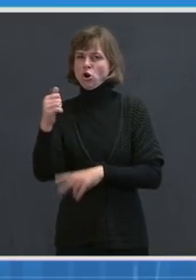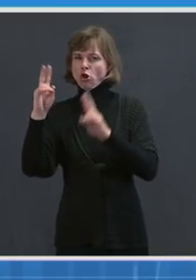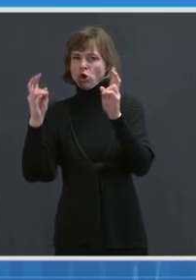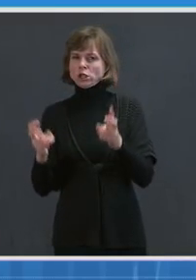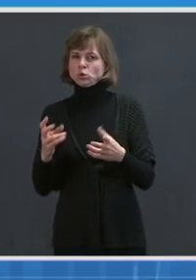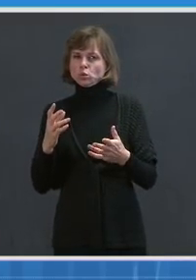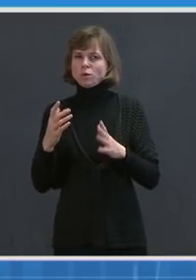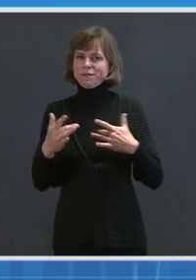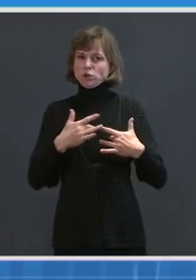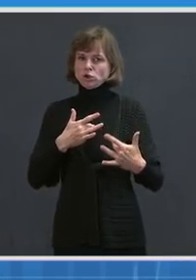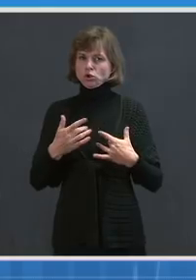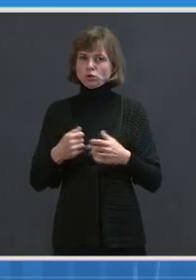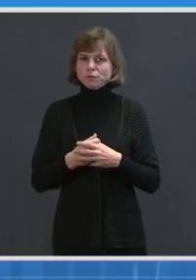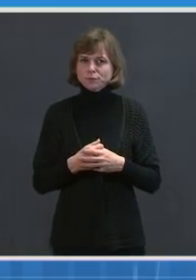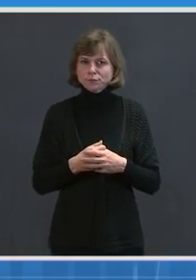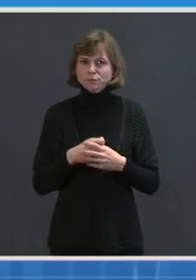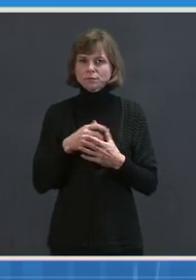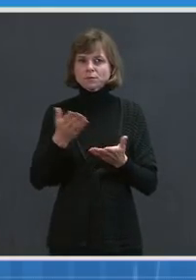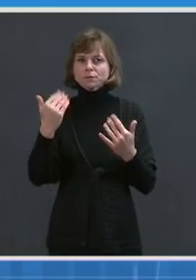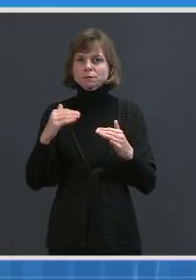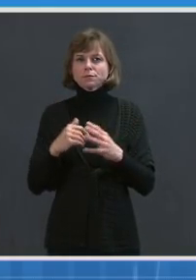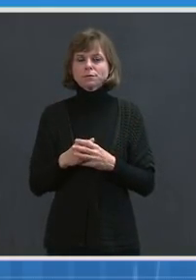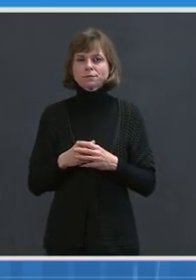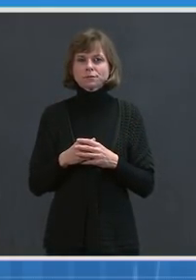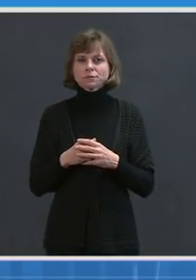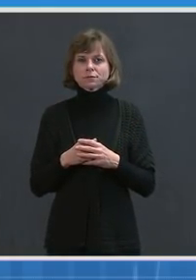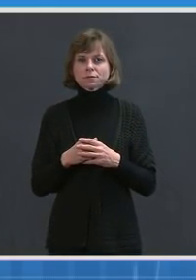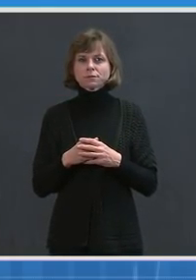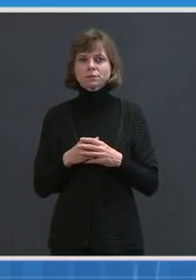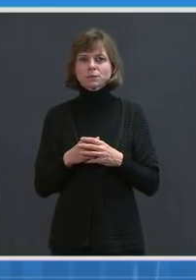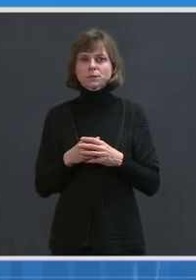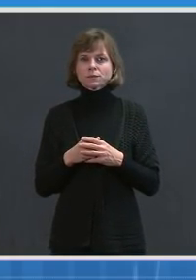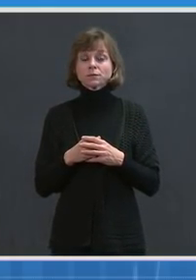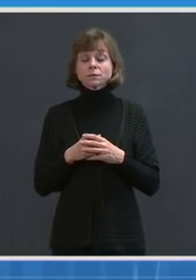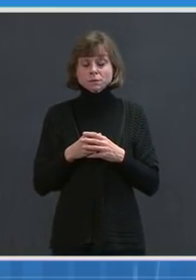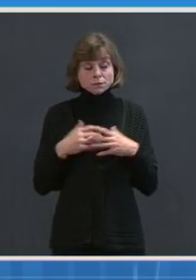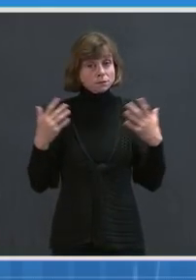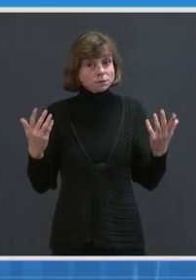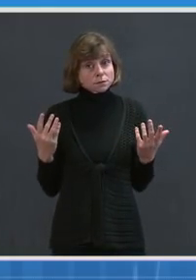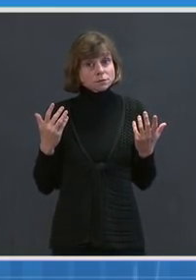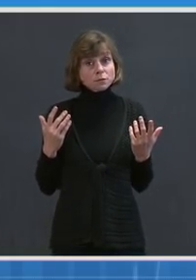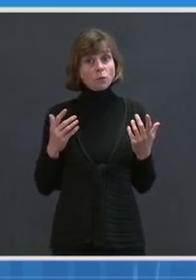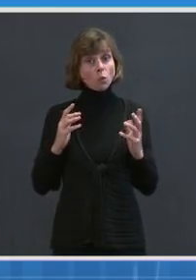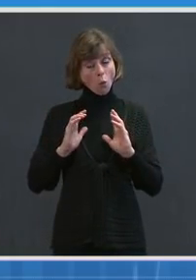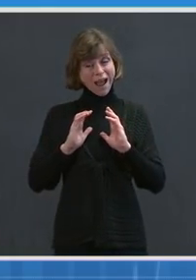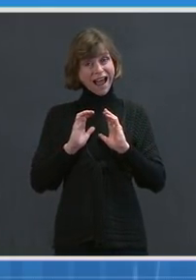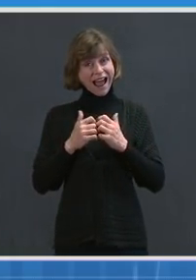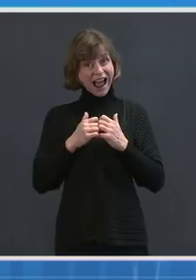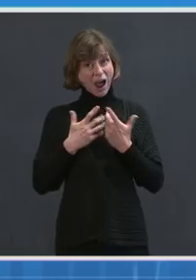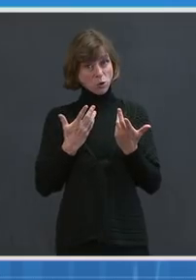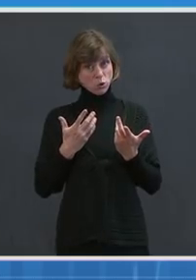Next slide. And so, how do you address these threat --